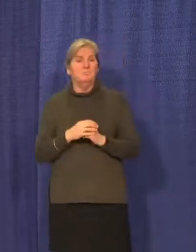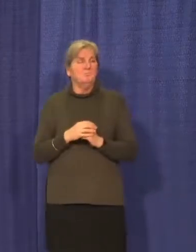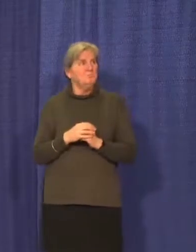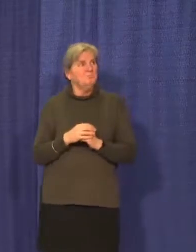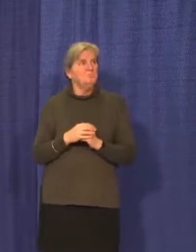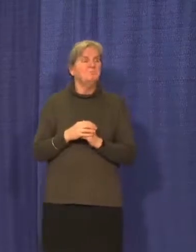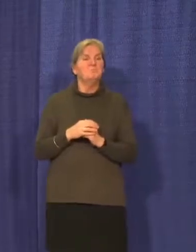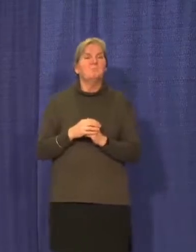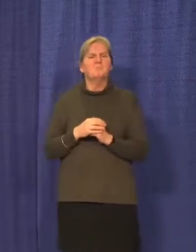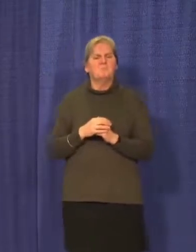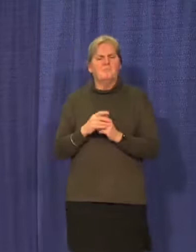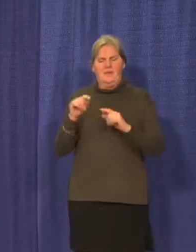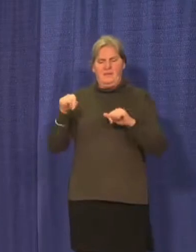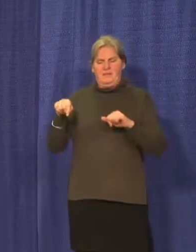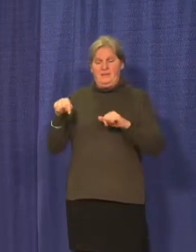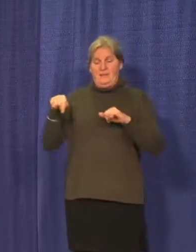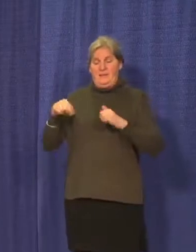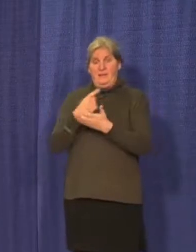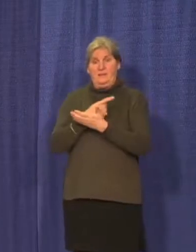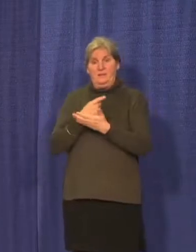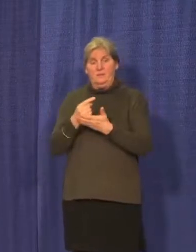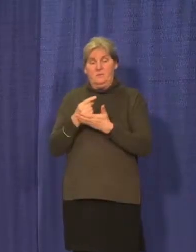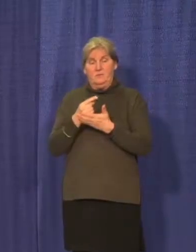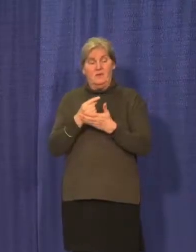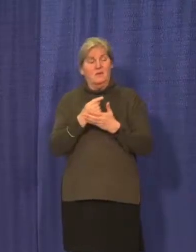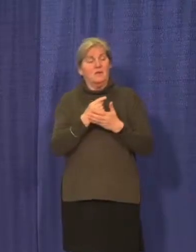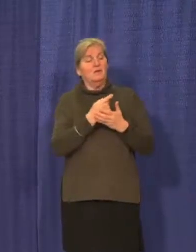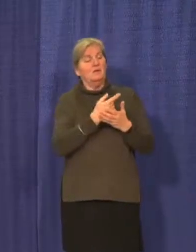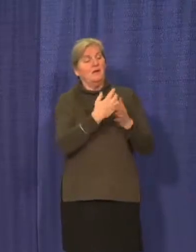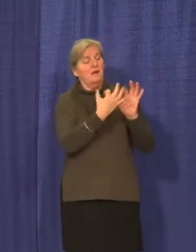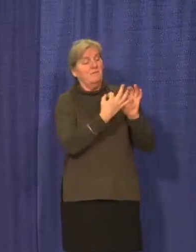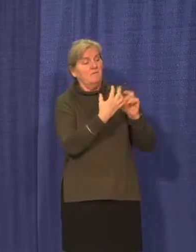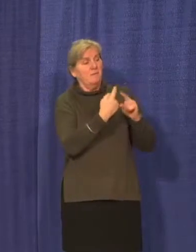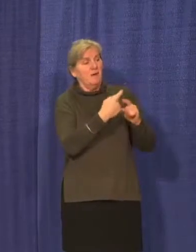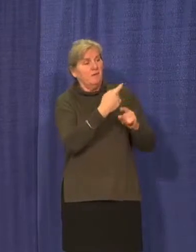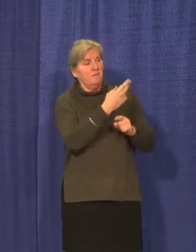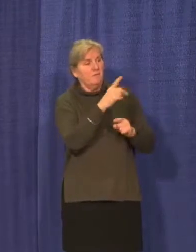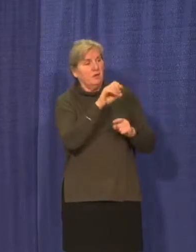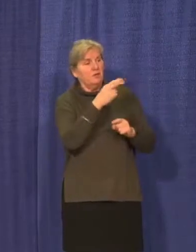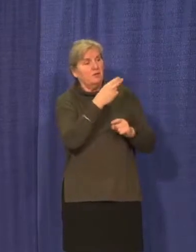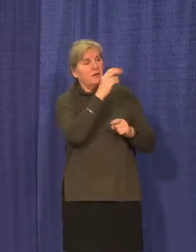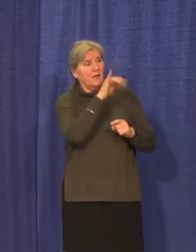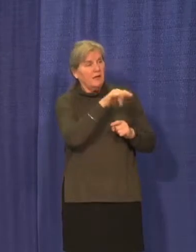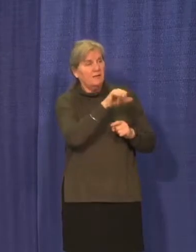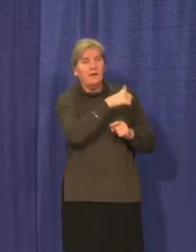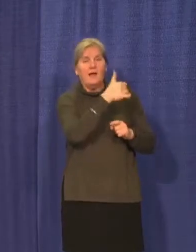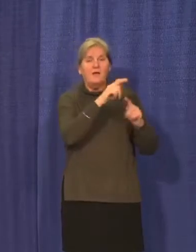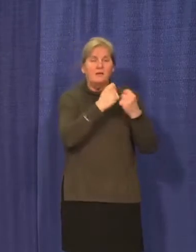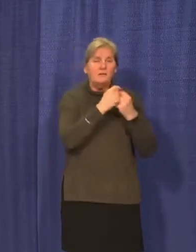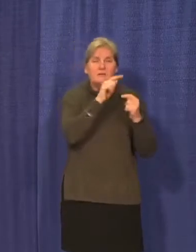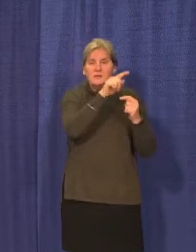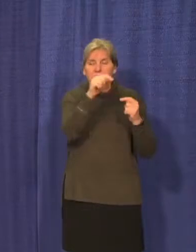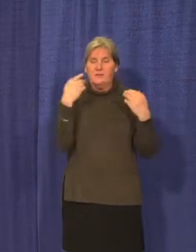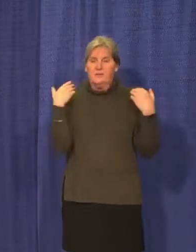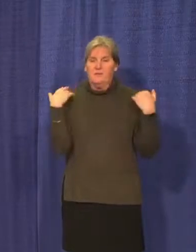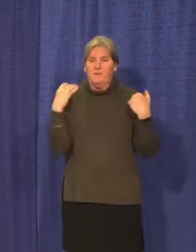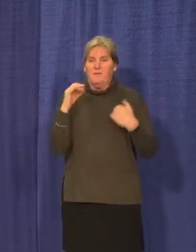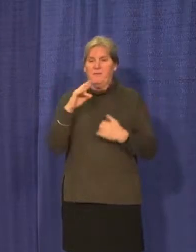That is a really good question. What I have noticed this week, talking with Dr Hanley and the team and also with managed --